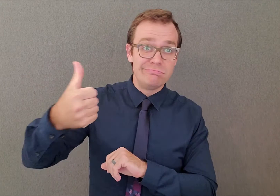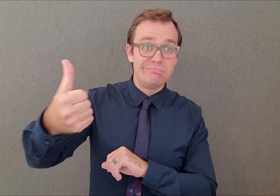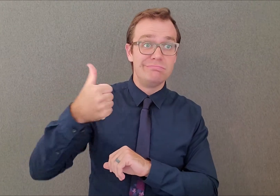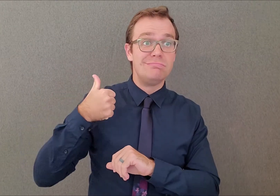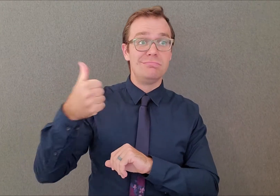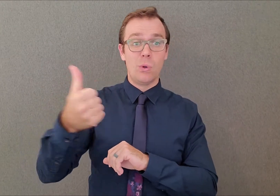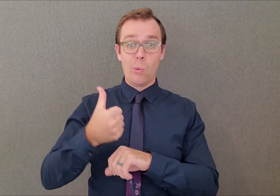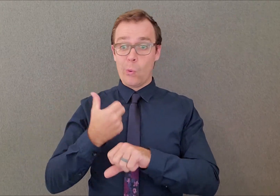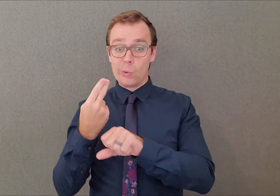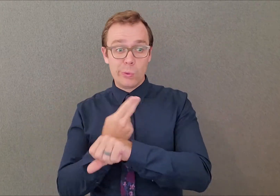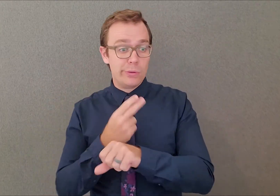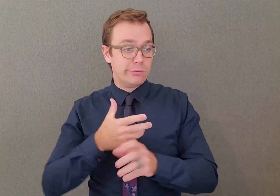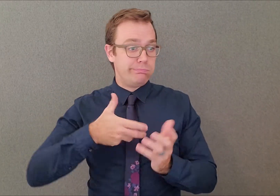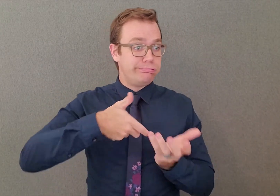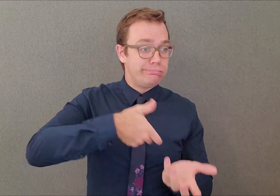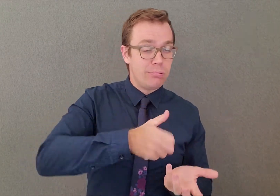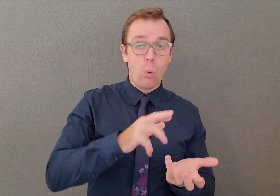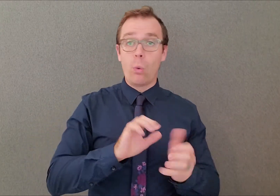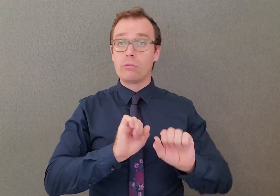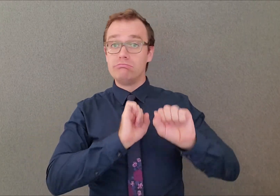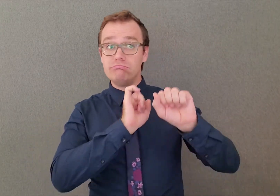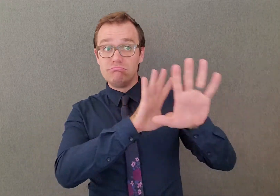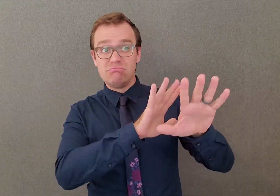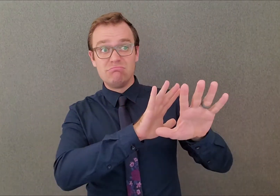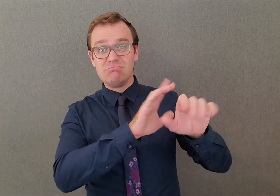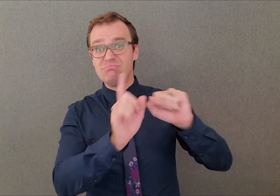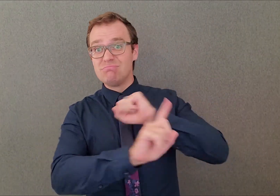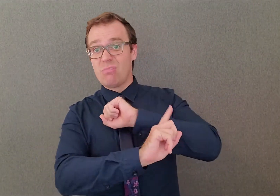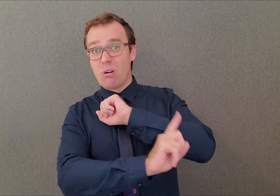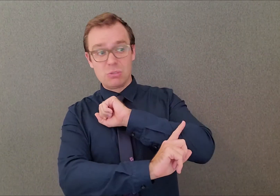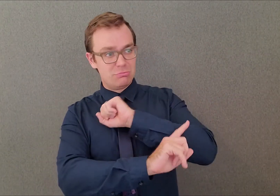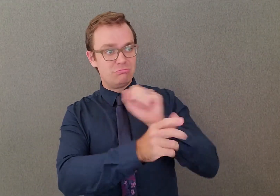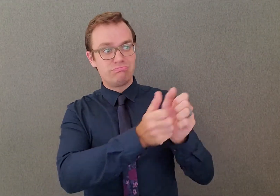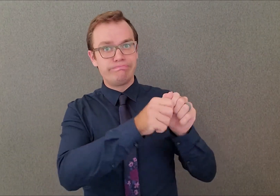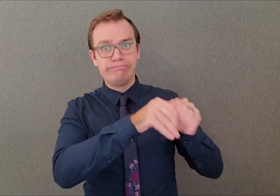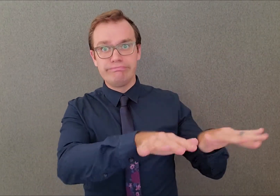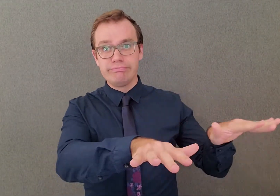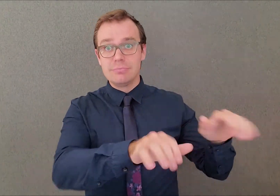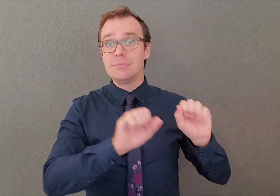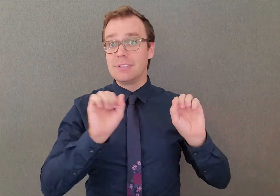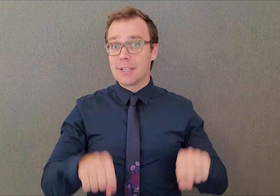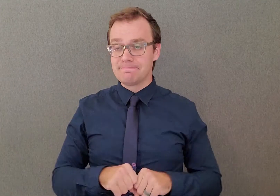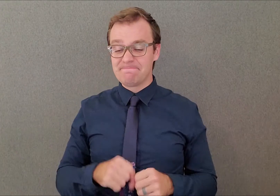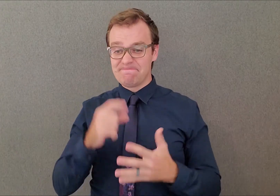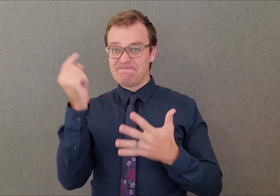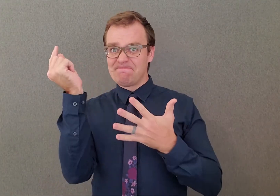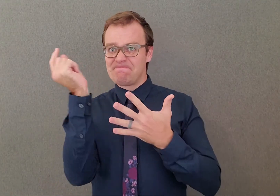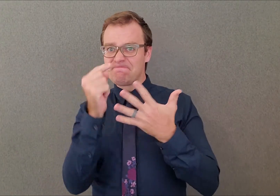use, or disposal of hazardous materials. These substances are most often released